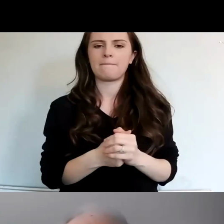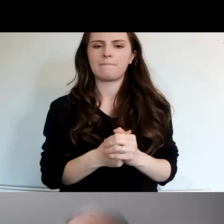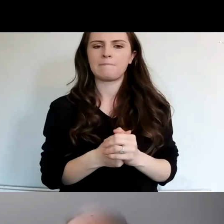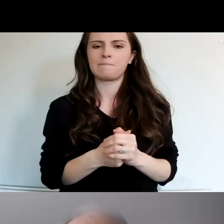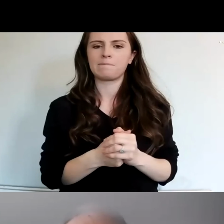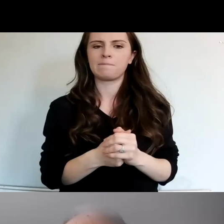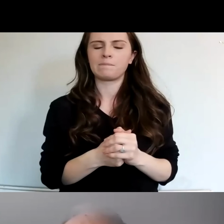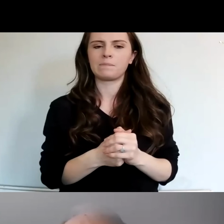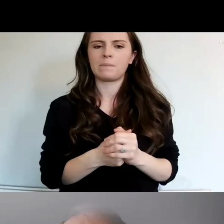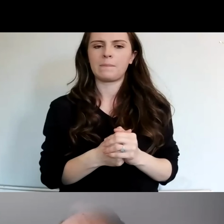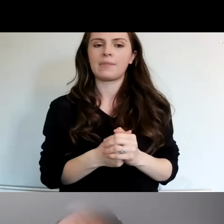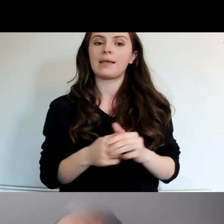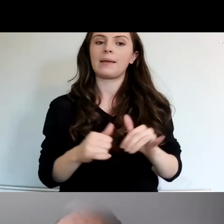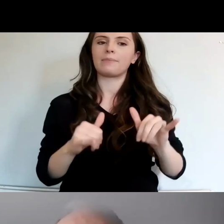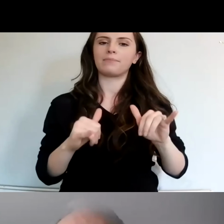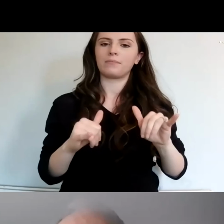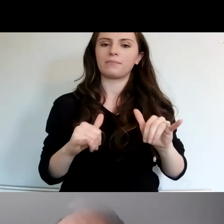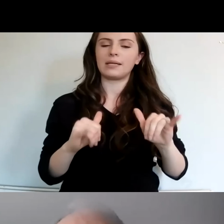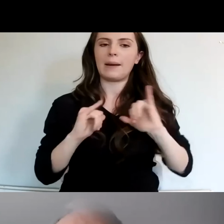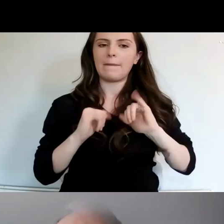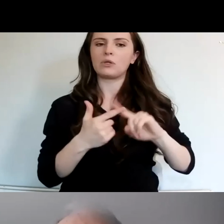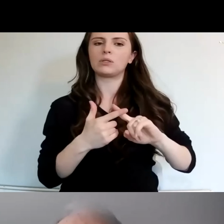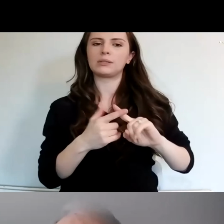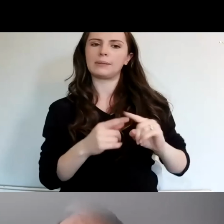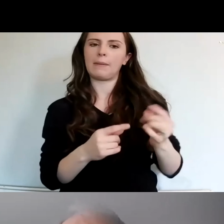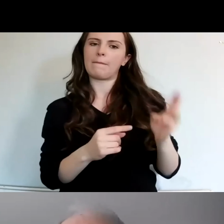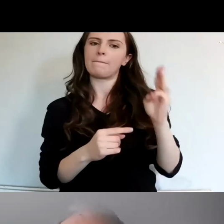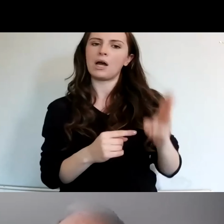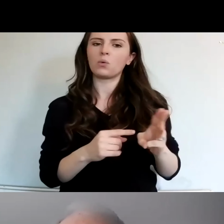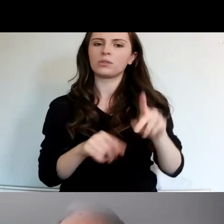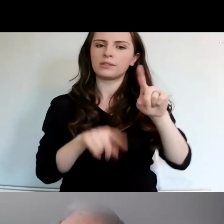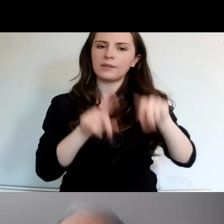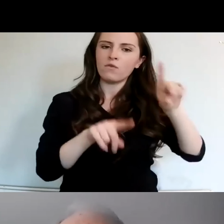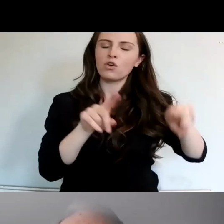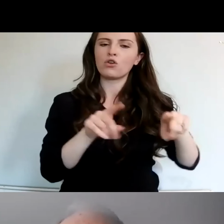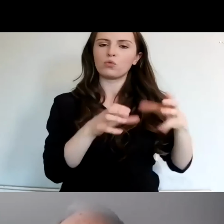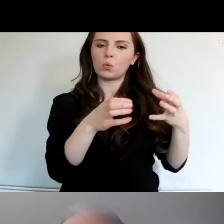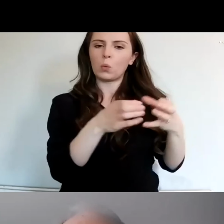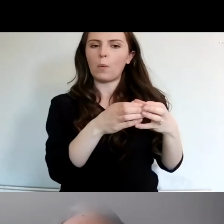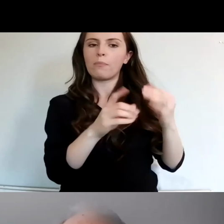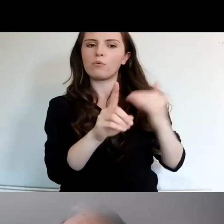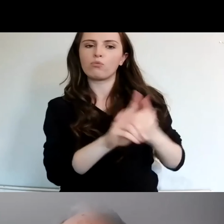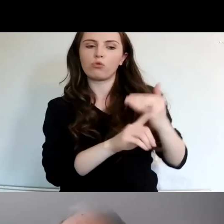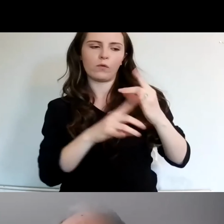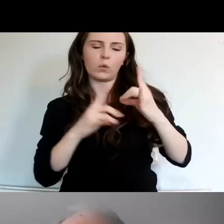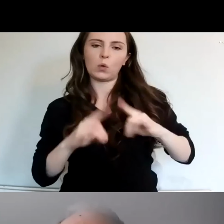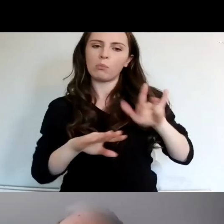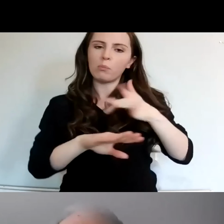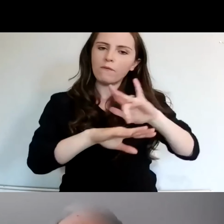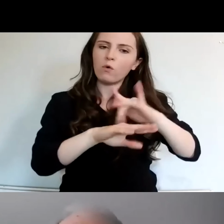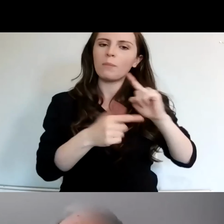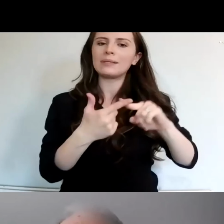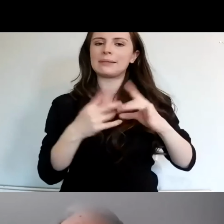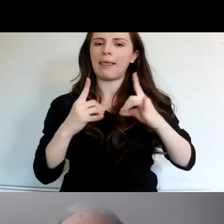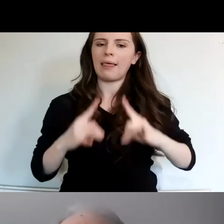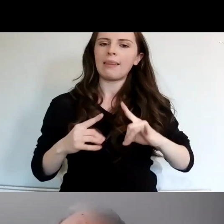"by improving human performance, health and wellness, and social participation."